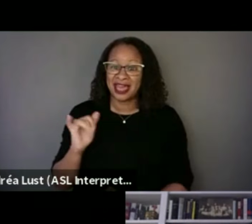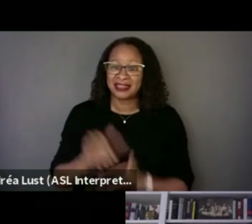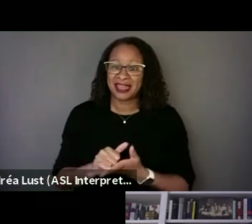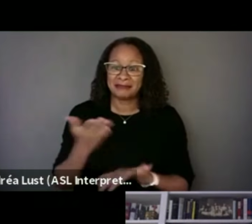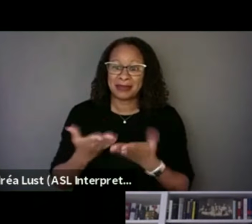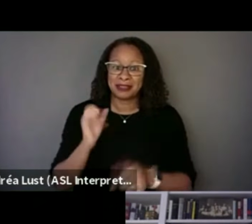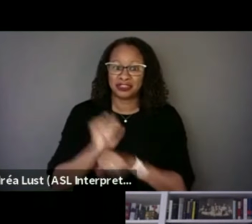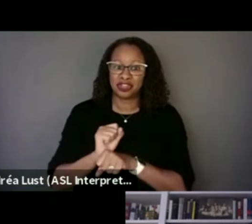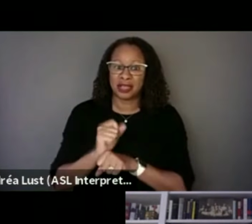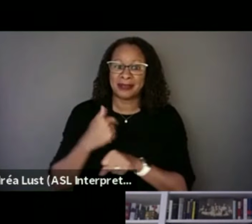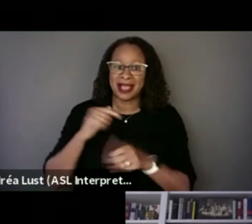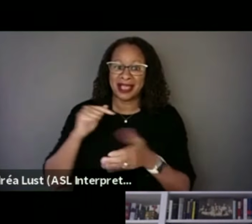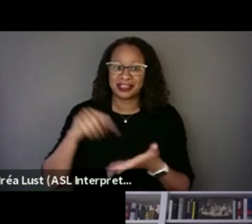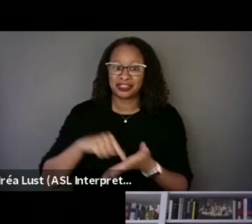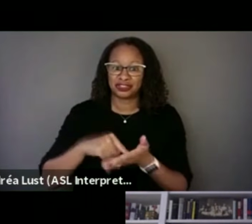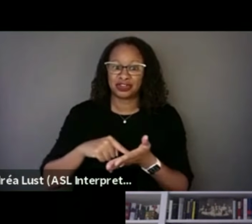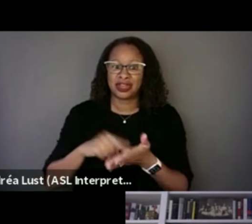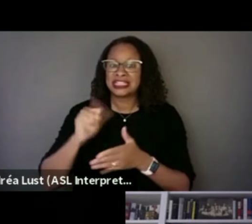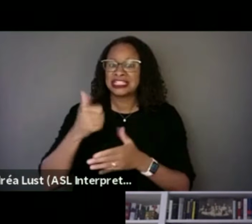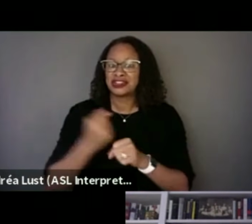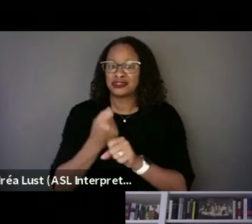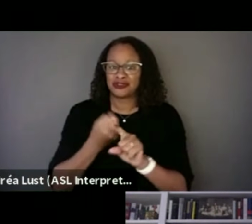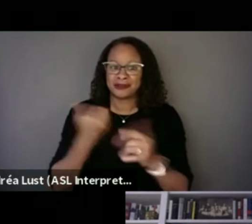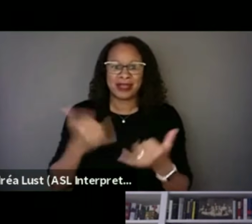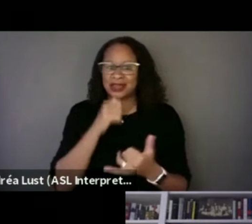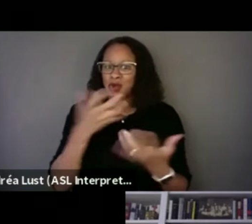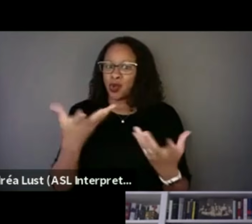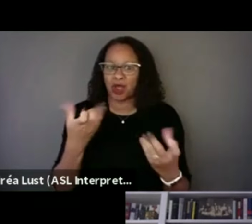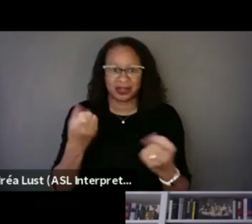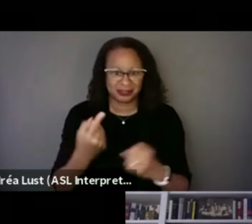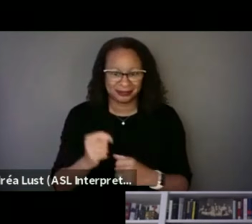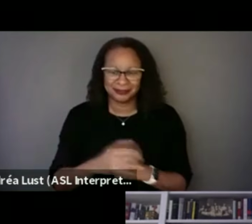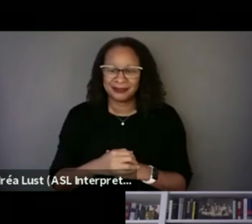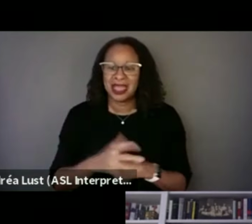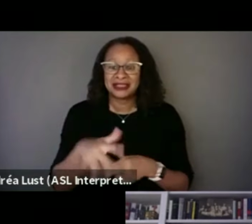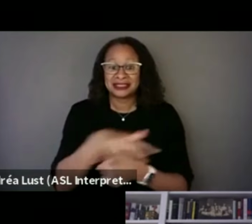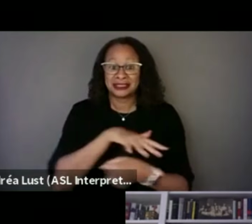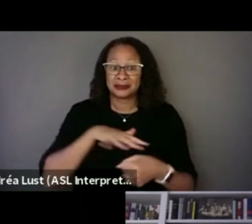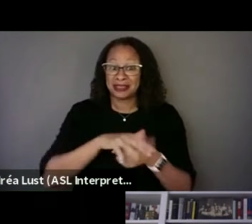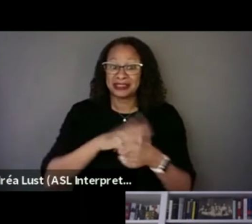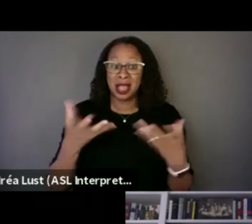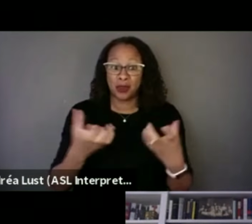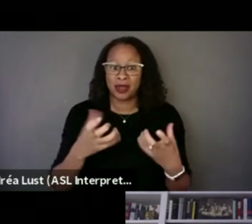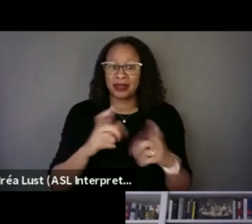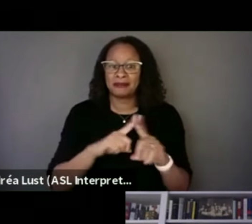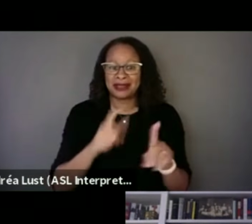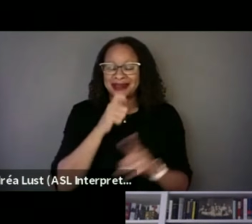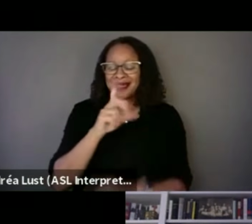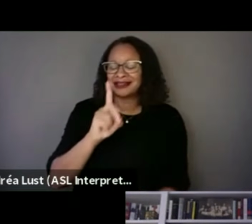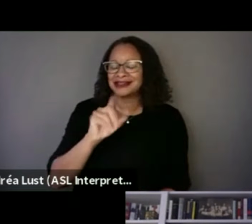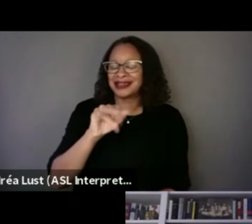I actually could deserve a decade from now and I don't want it. It was a space I wanted to be in, but not the dynamic I wanted to be in.